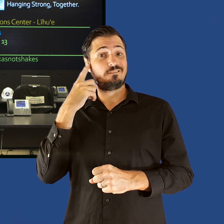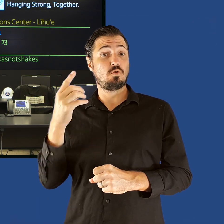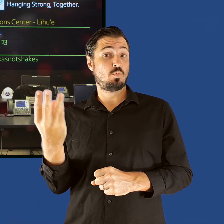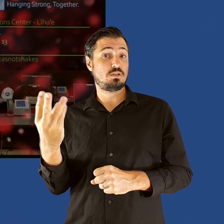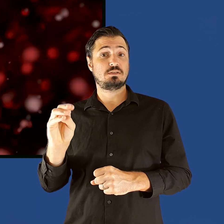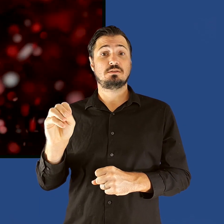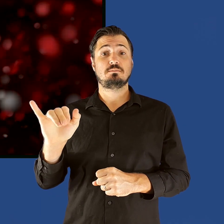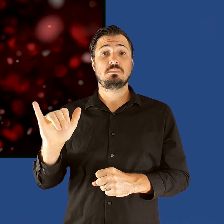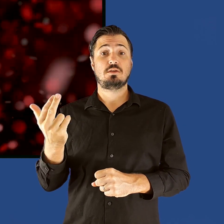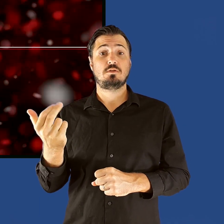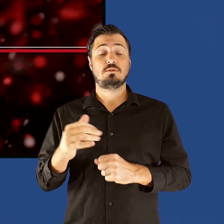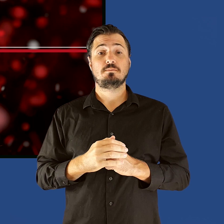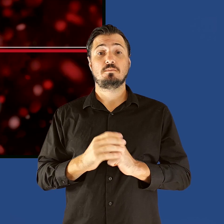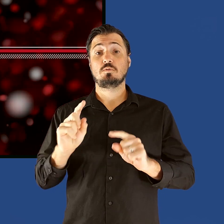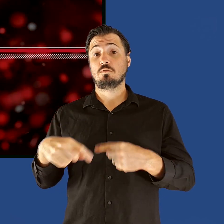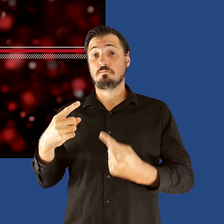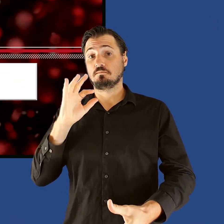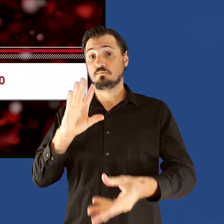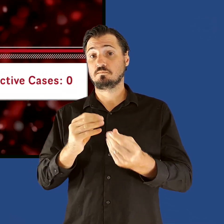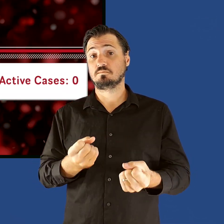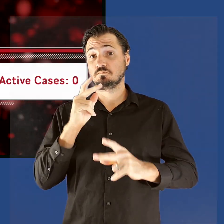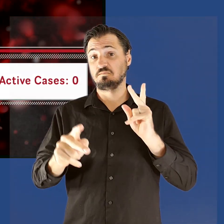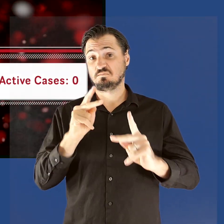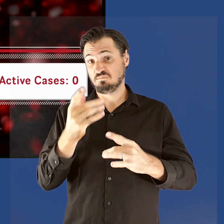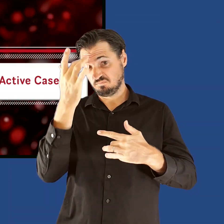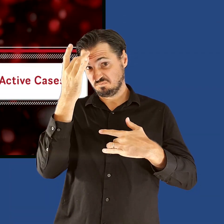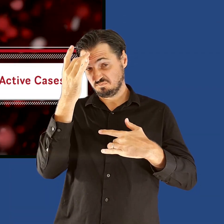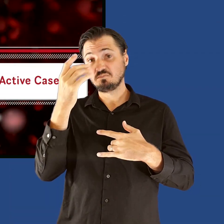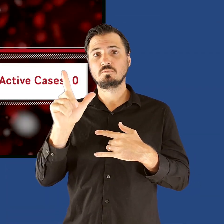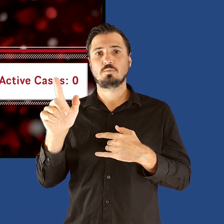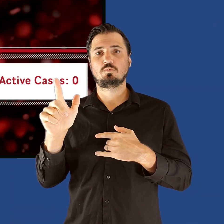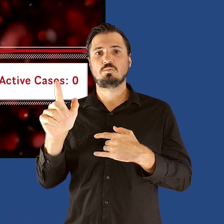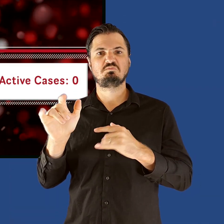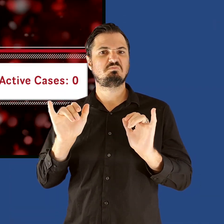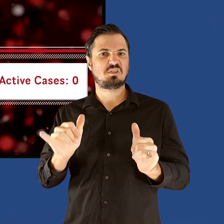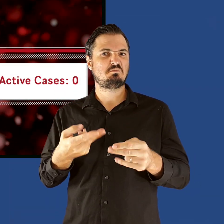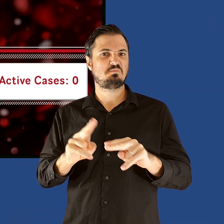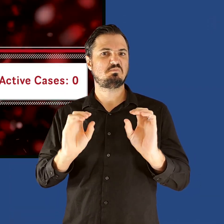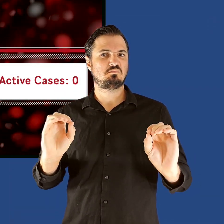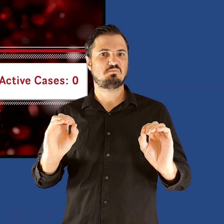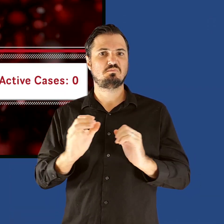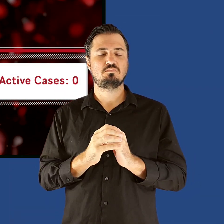Our cumulative number of confirmed cases remains at 21, and all cases have now recovered or left the island.